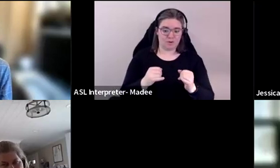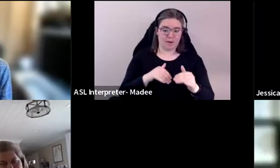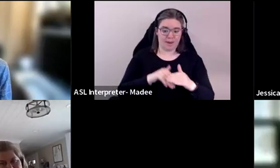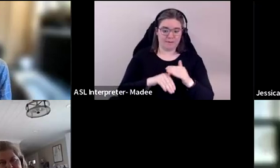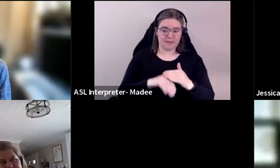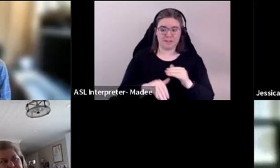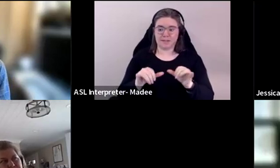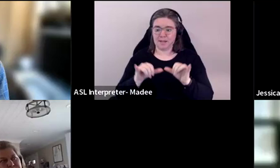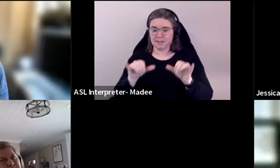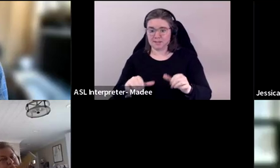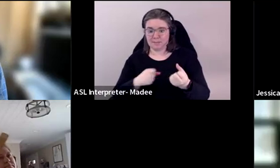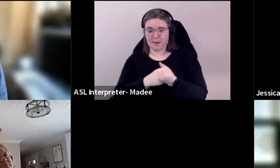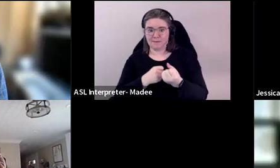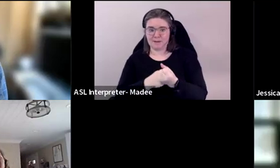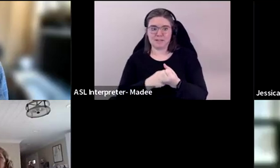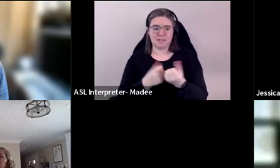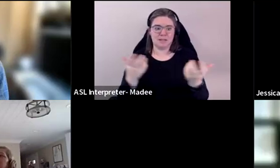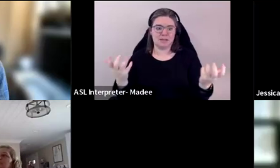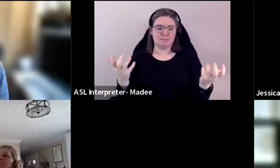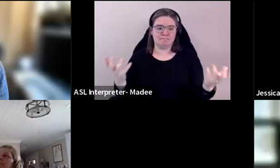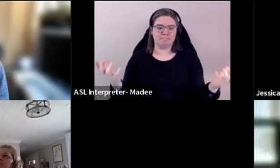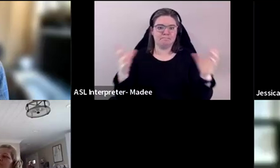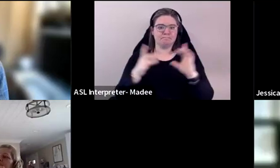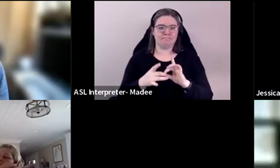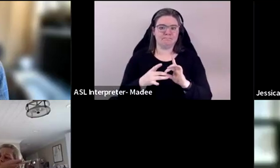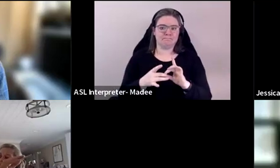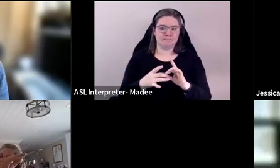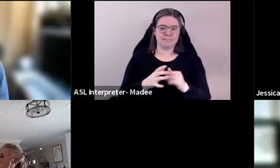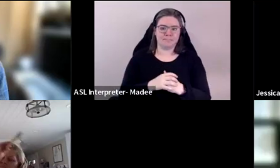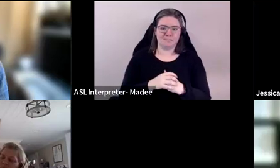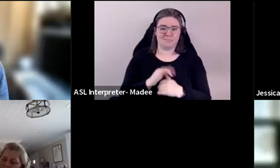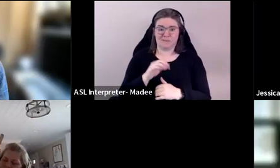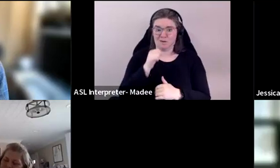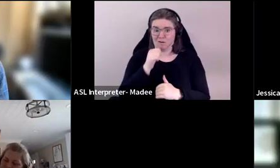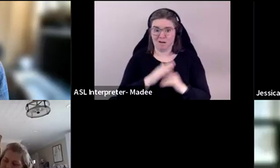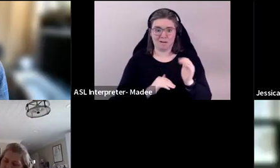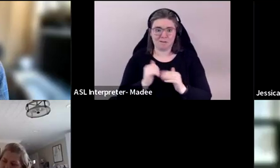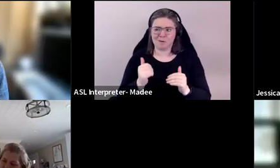Theresa Martinosky: meat Theresa Martinosky: But getting out there, if you're not comfortable going by yourself, take a couple of friends.